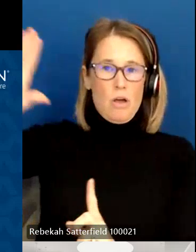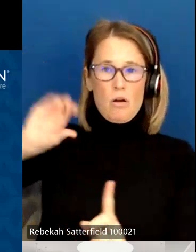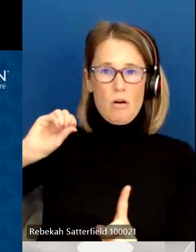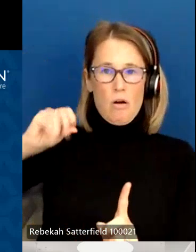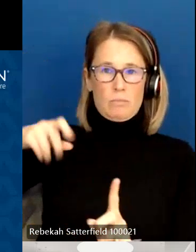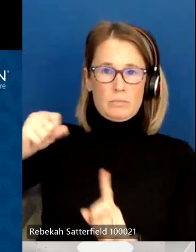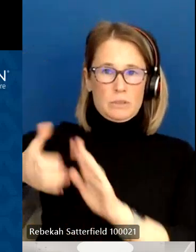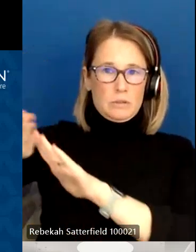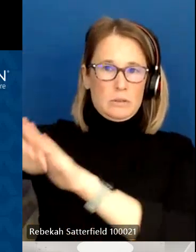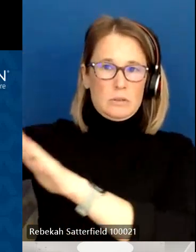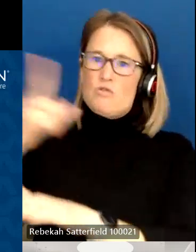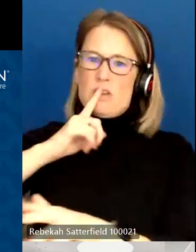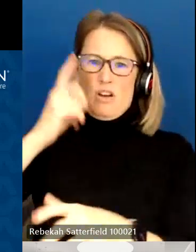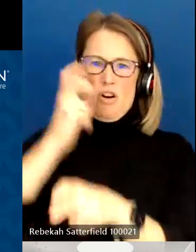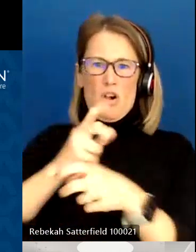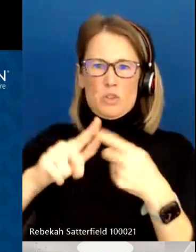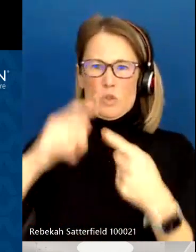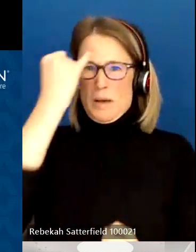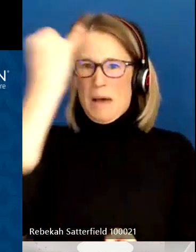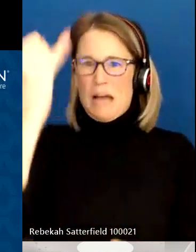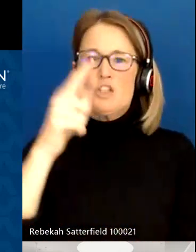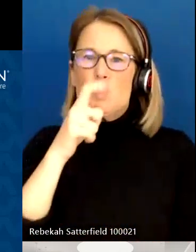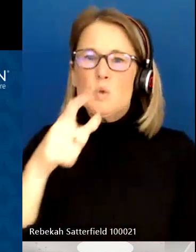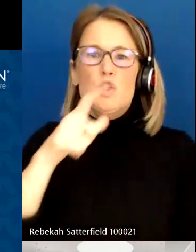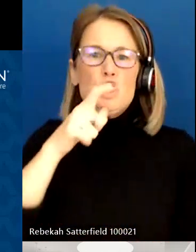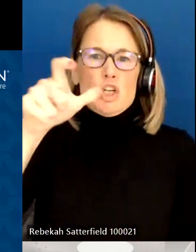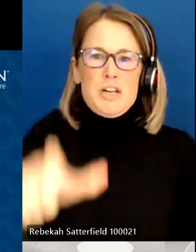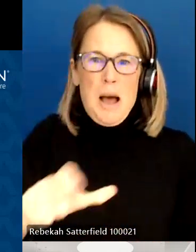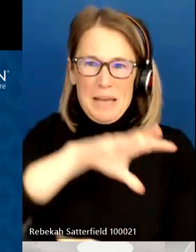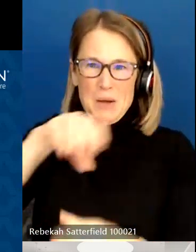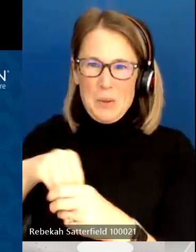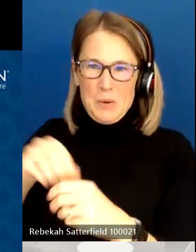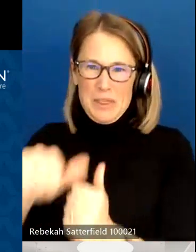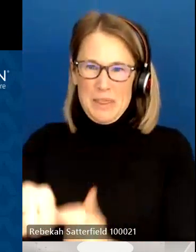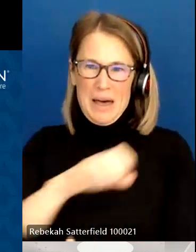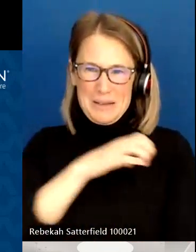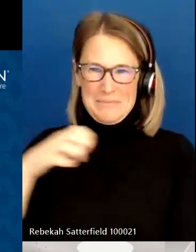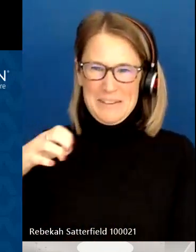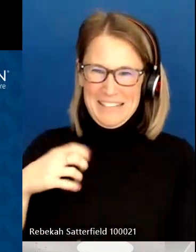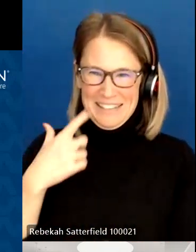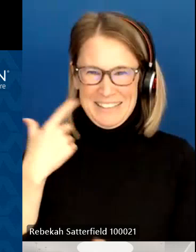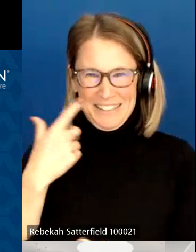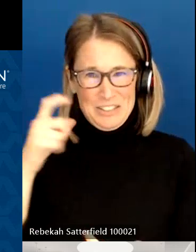not it might be easier to say who should not be on the committee at this point but um those are the